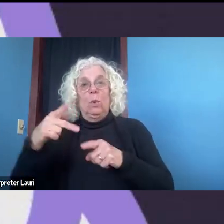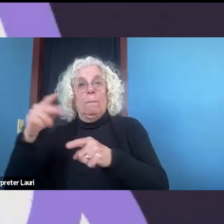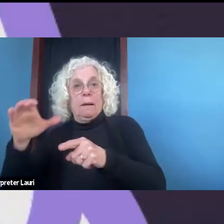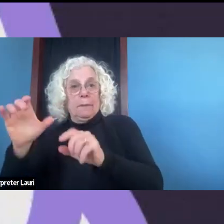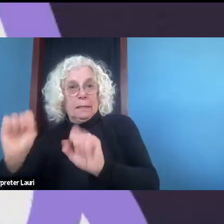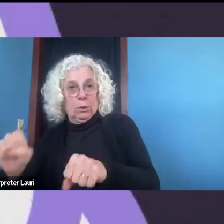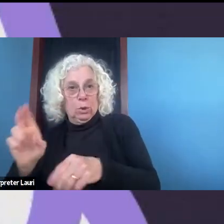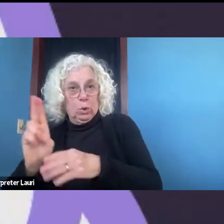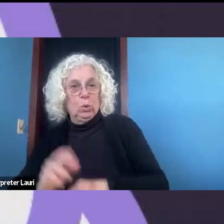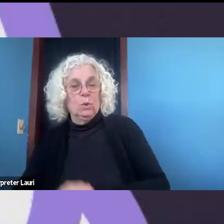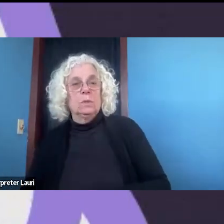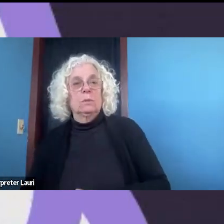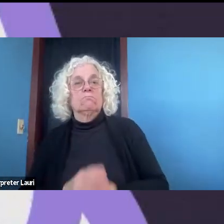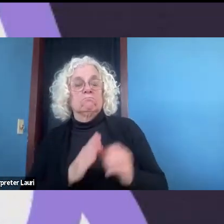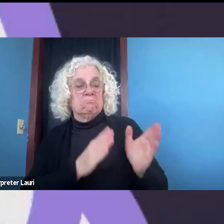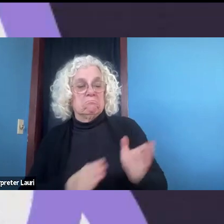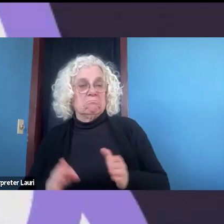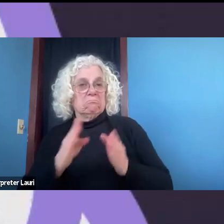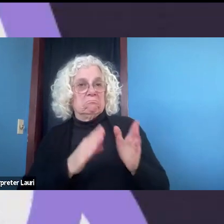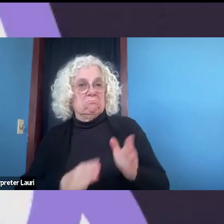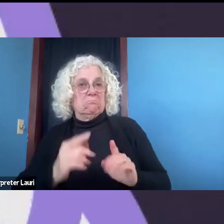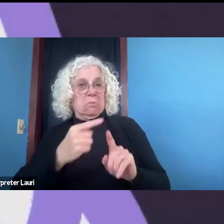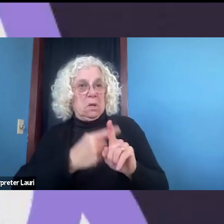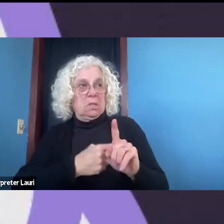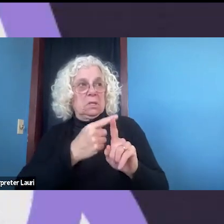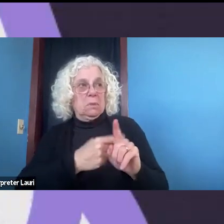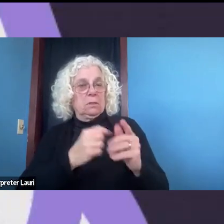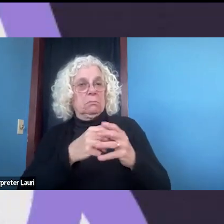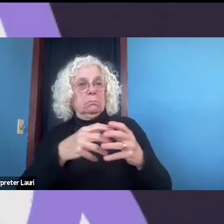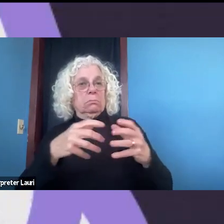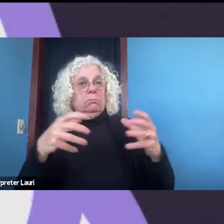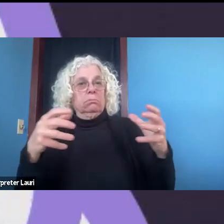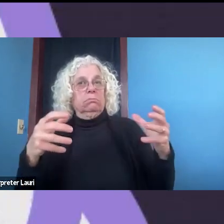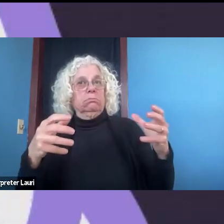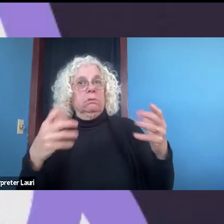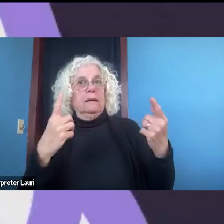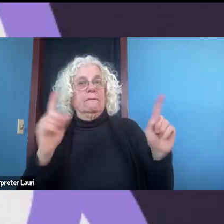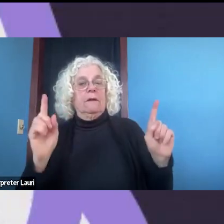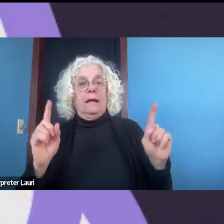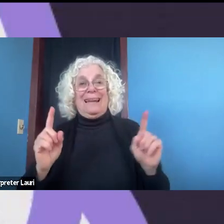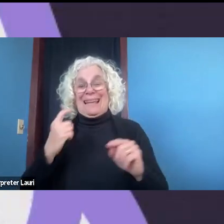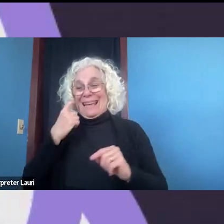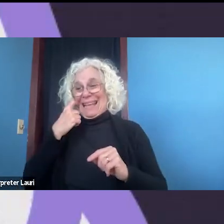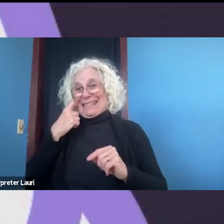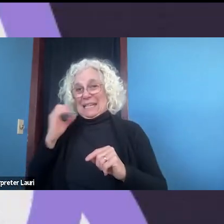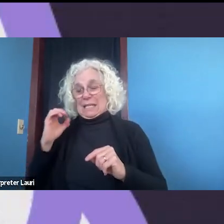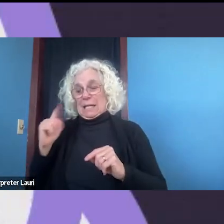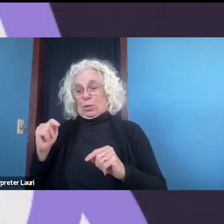Months of planning and building occurred to get us to where we are today. Since the public launch last October, we have had conversations